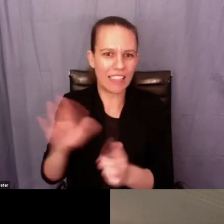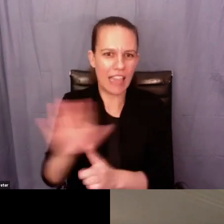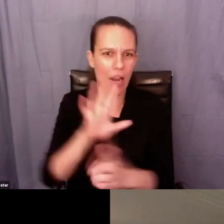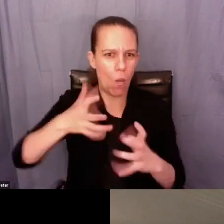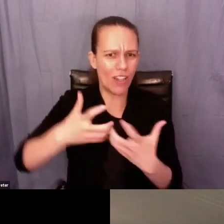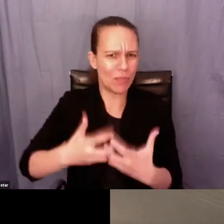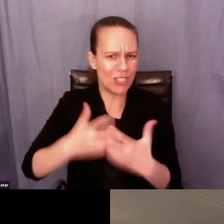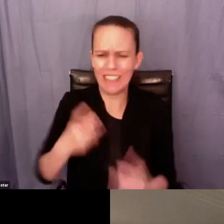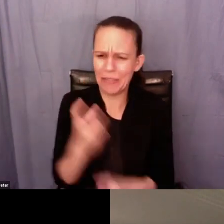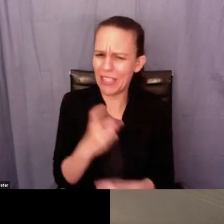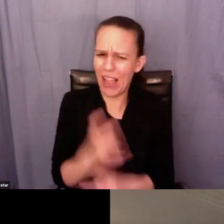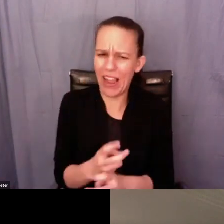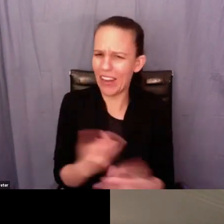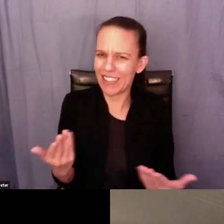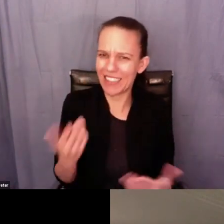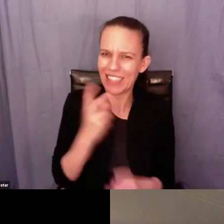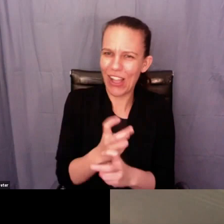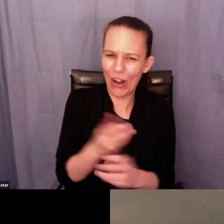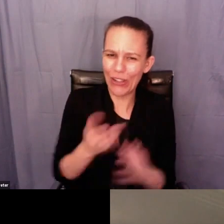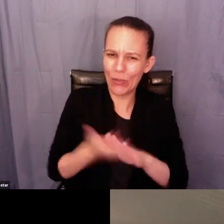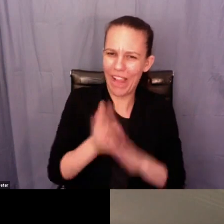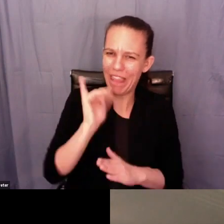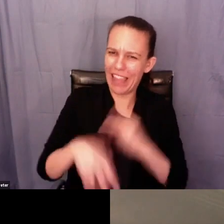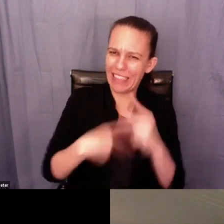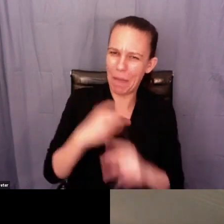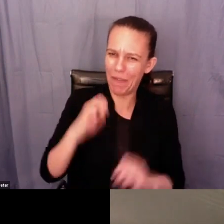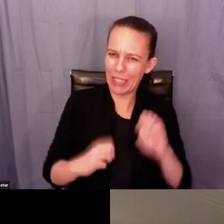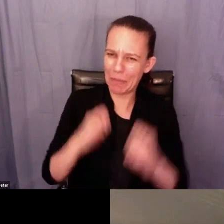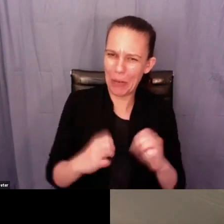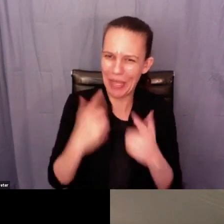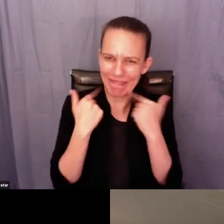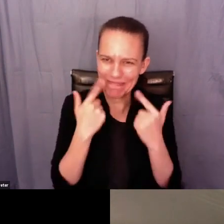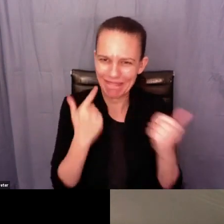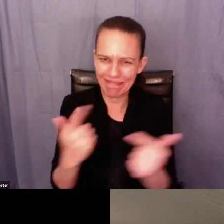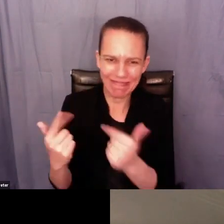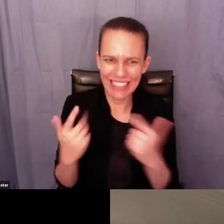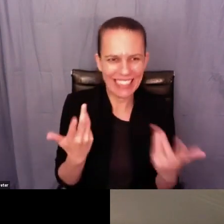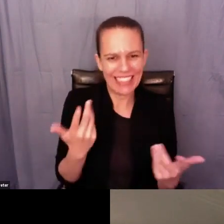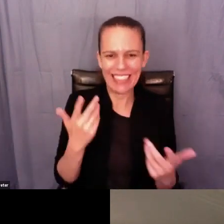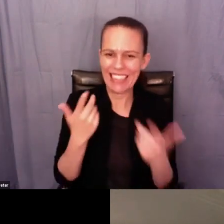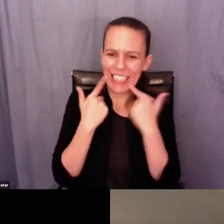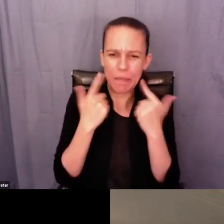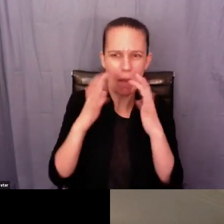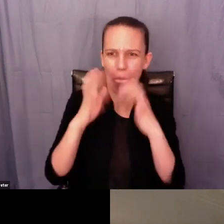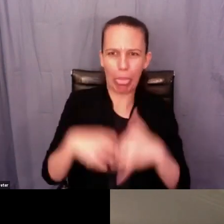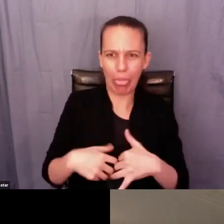Of course. (Chuckles). The experiment collapsed.